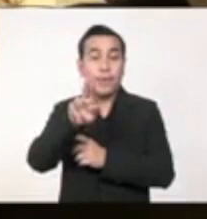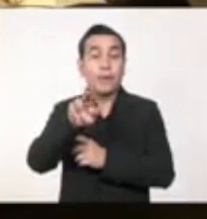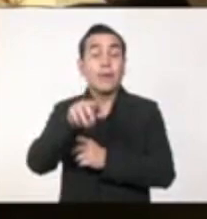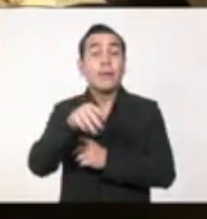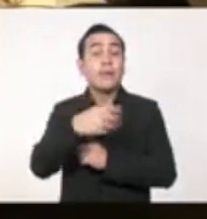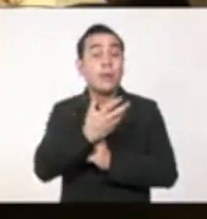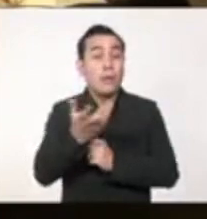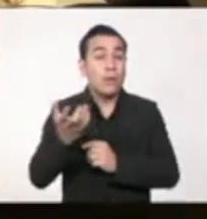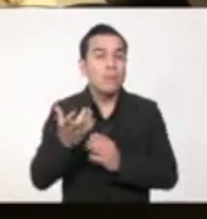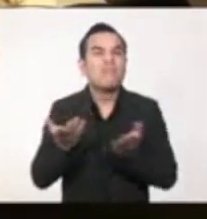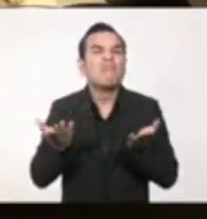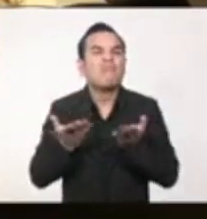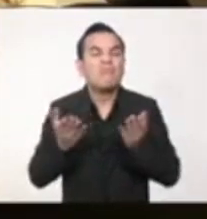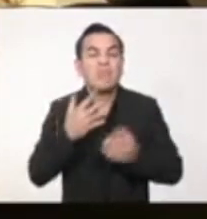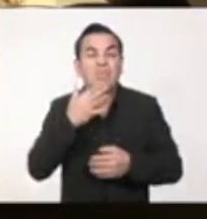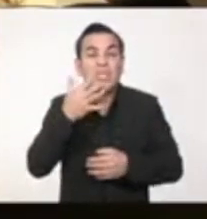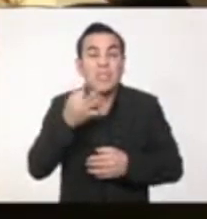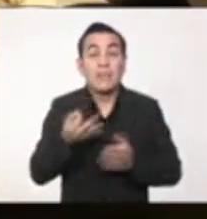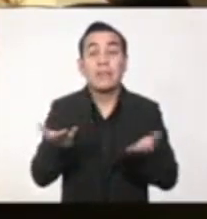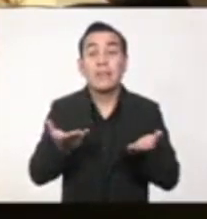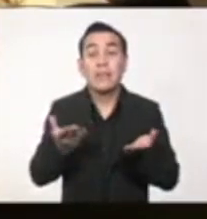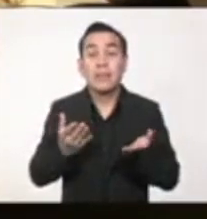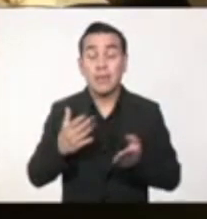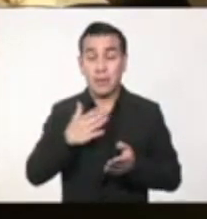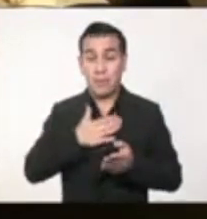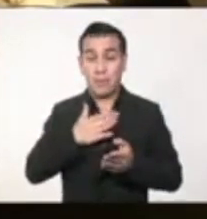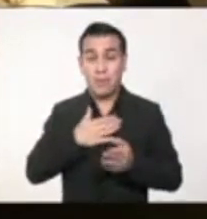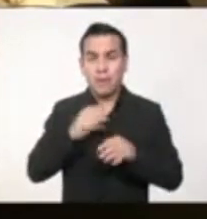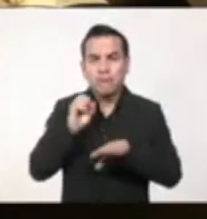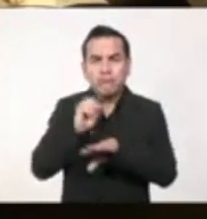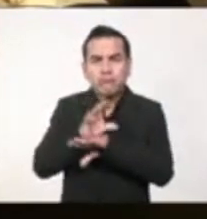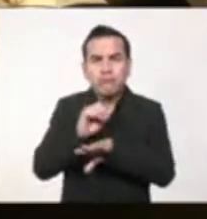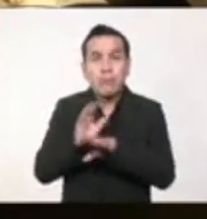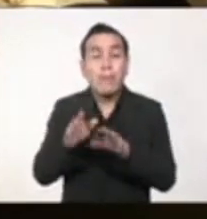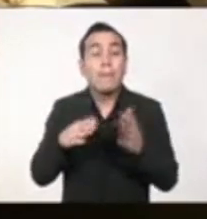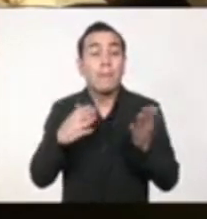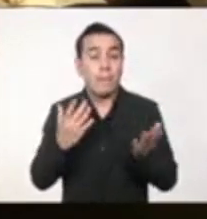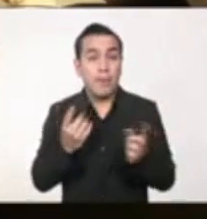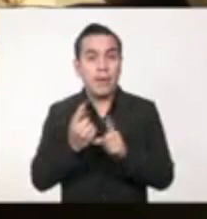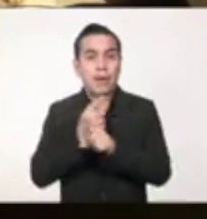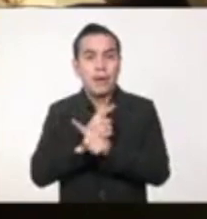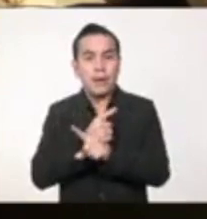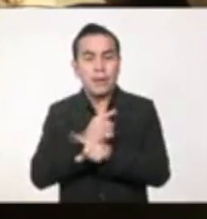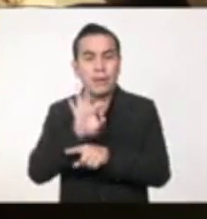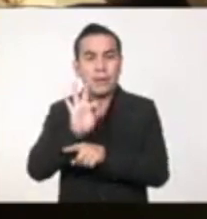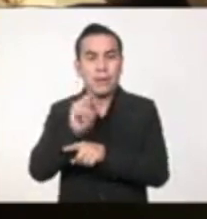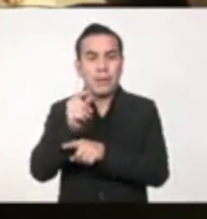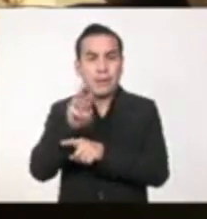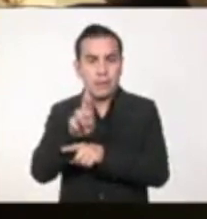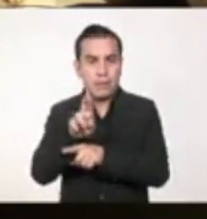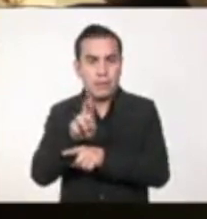advisers. I told them, how are we going to do? To work